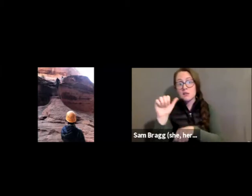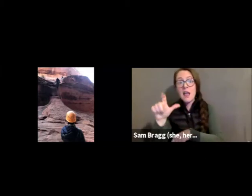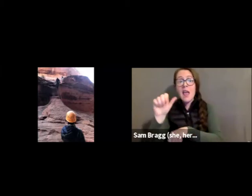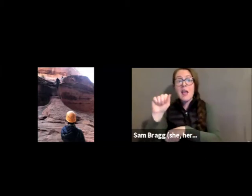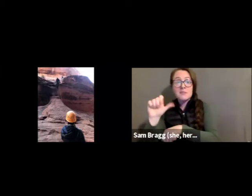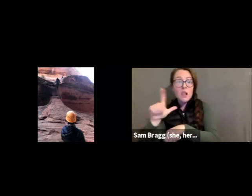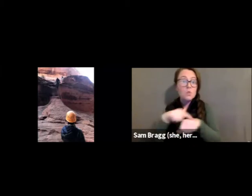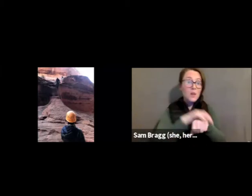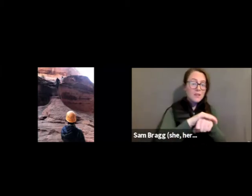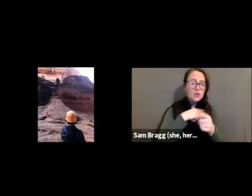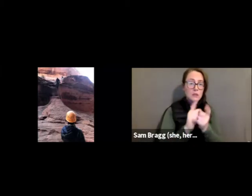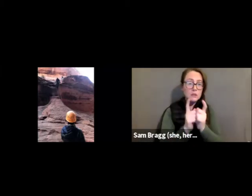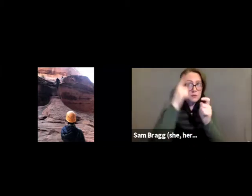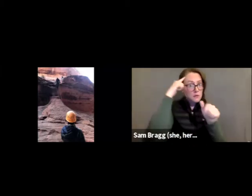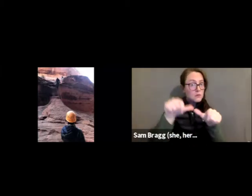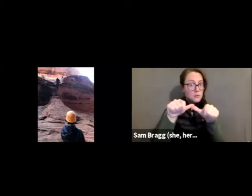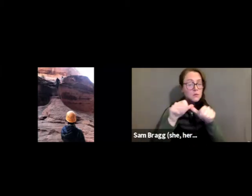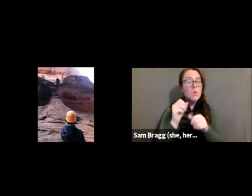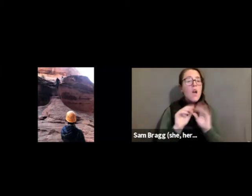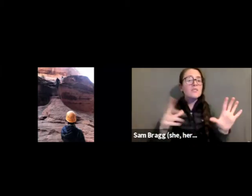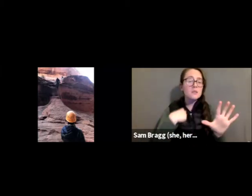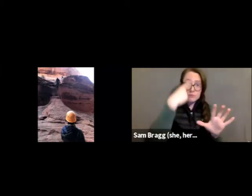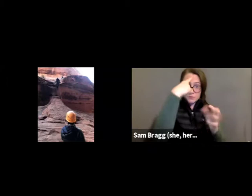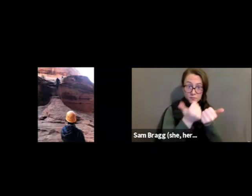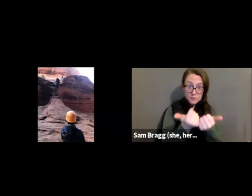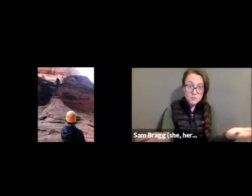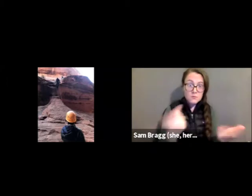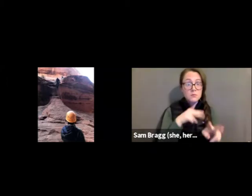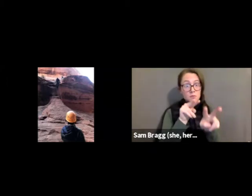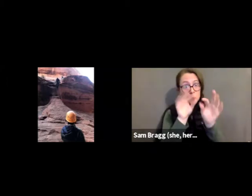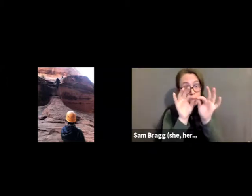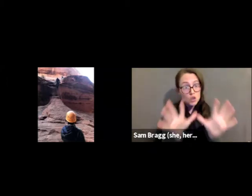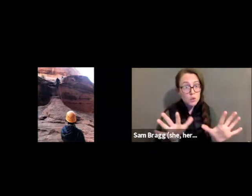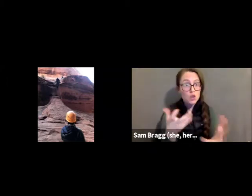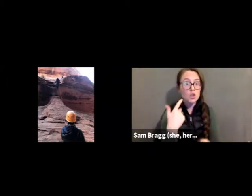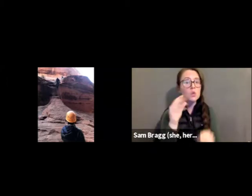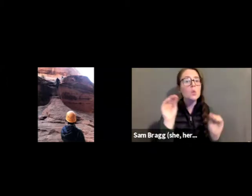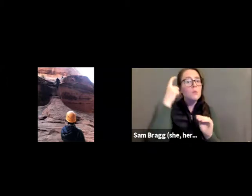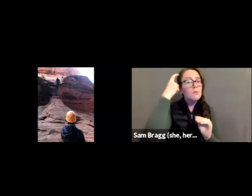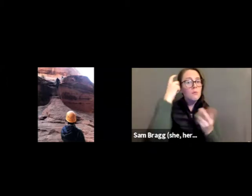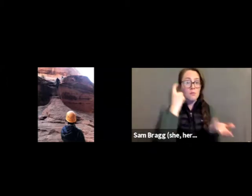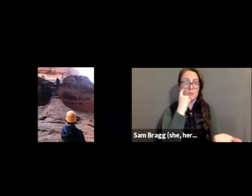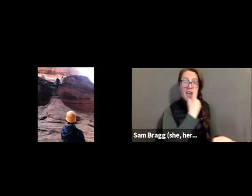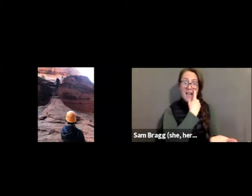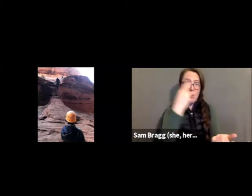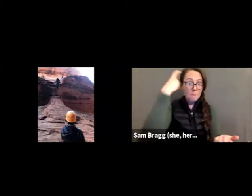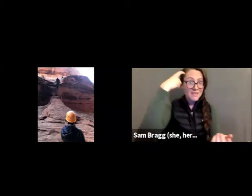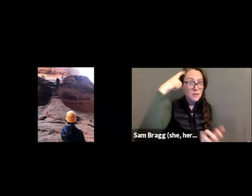the whole time and they were going from ASL to English and from English to ASL and that was a continual experience. So obviously they were mentally exhausted by the end of the day.